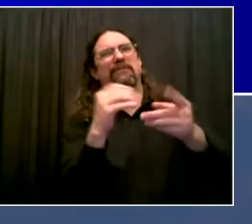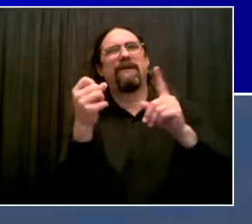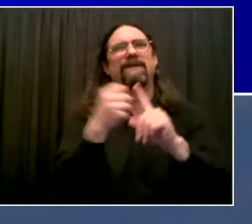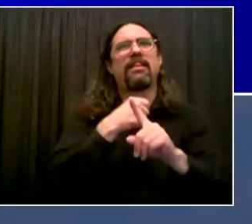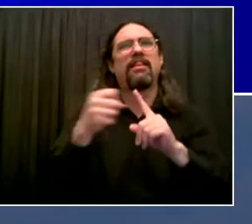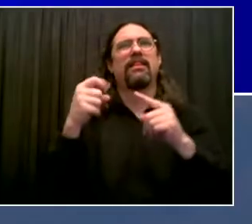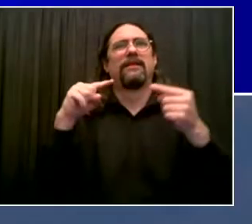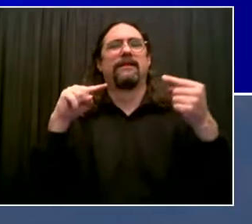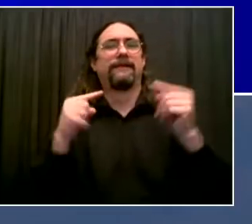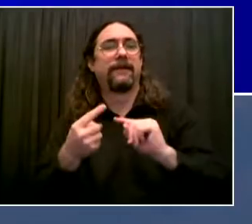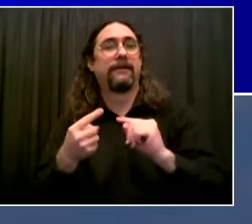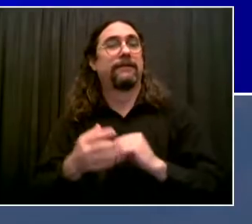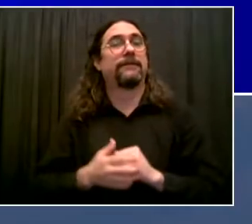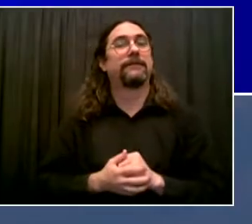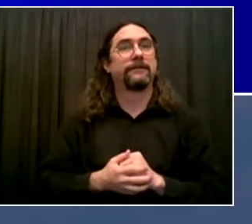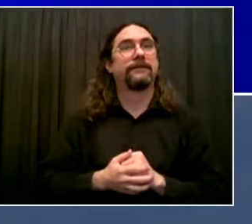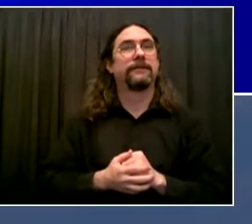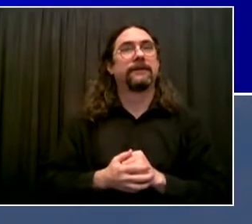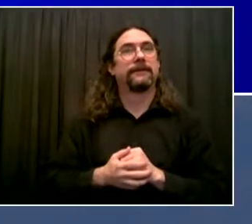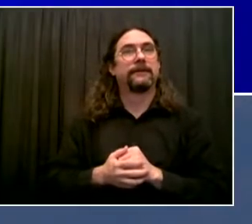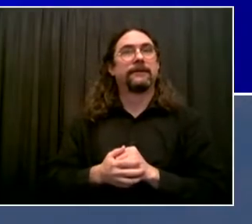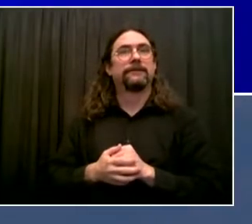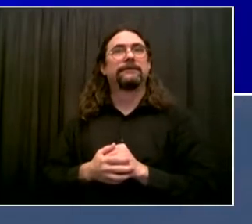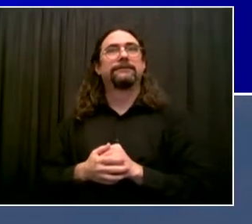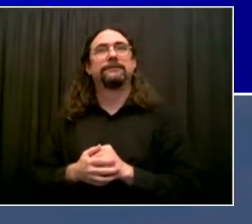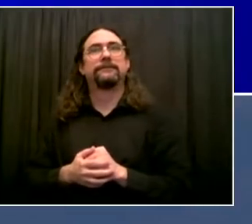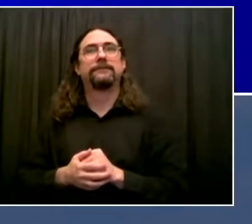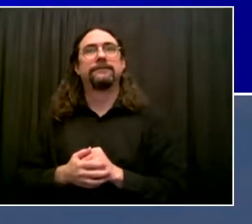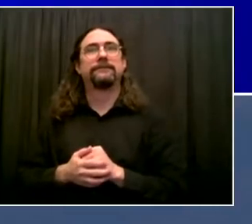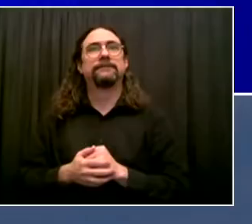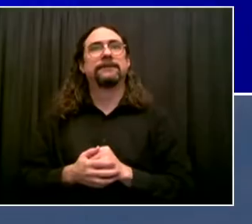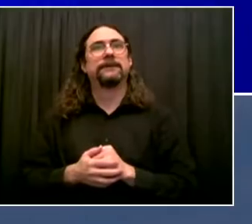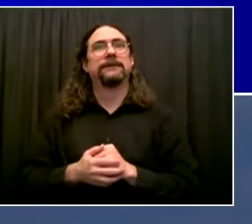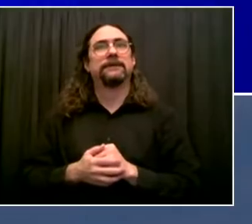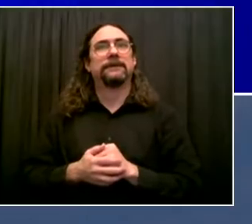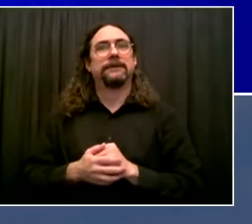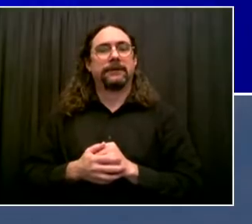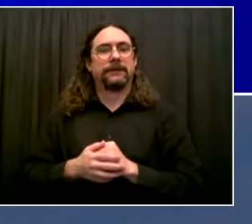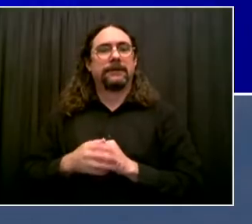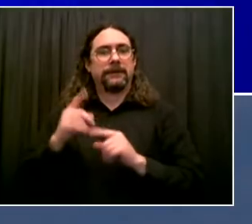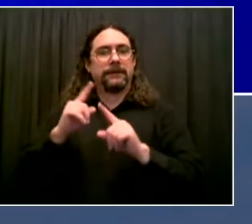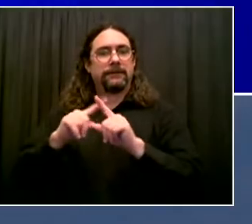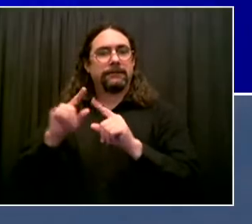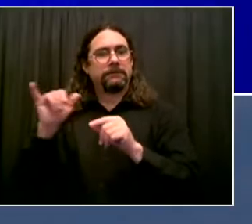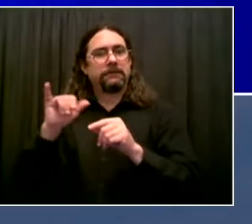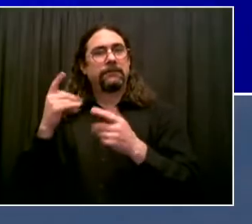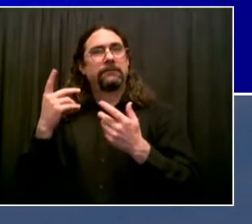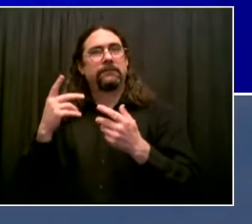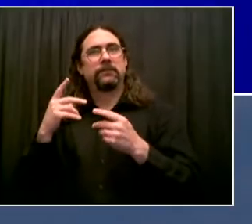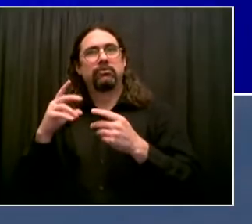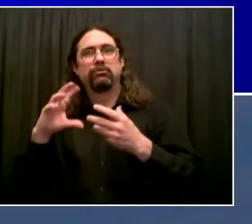SALVINA BROOKS POWERS HOW IMPORTANT IT IS TO HERO CMMUNITY AD NALL COMMUNITIES.